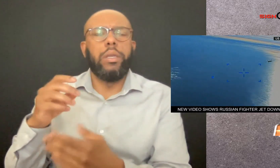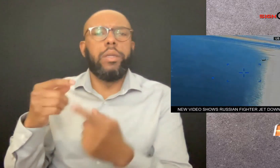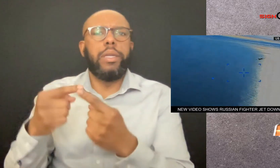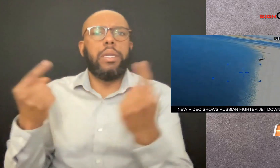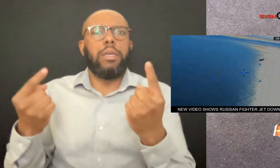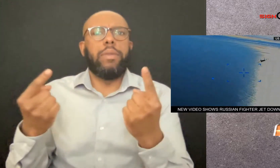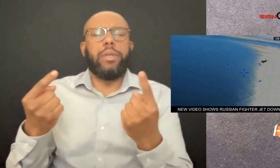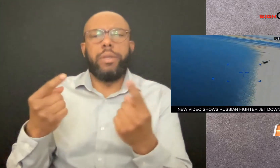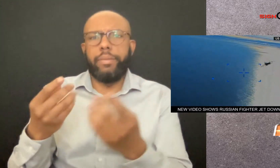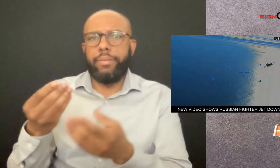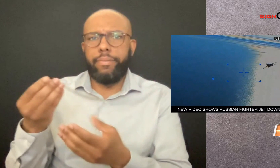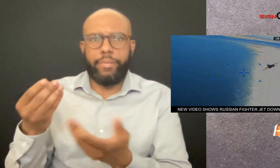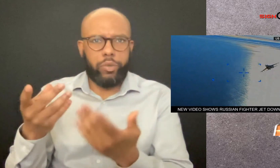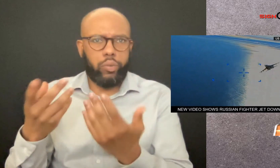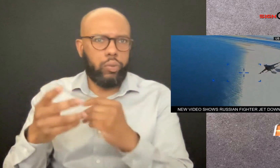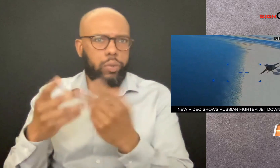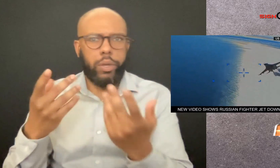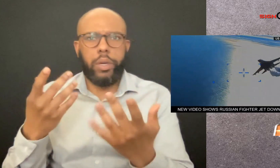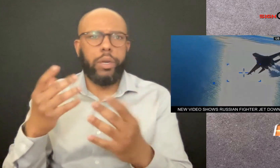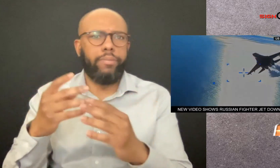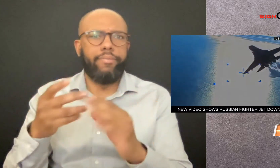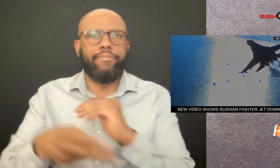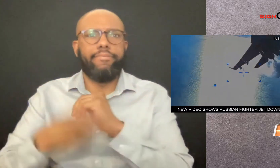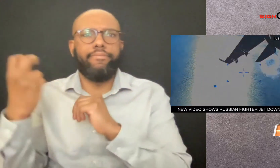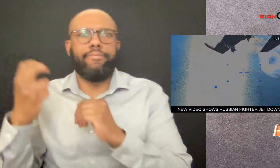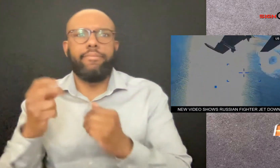of secret materials falling into enemy hands.